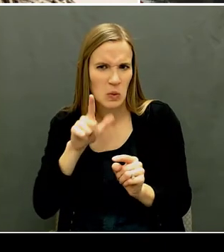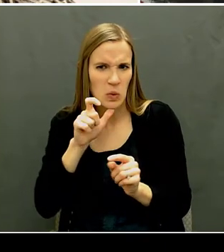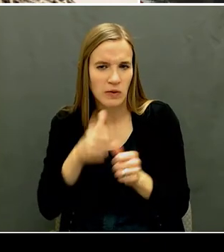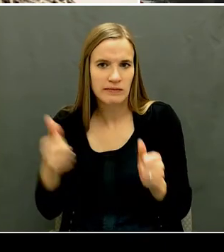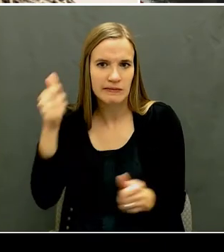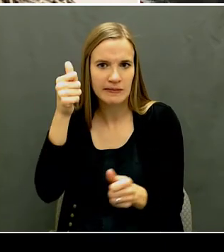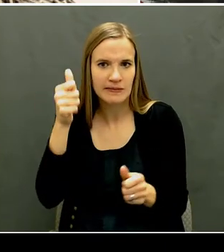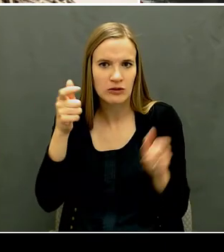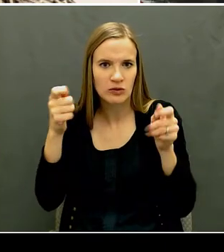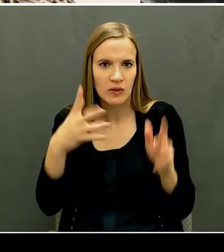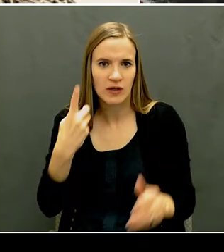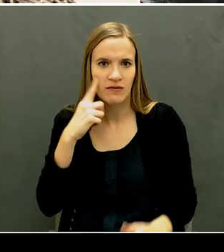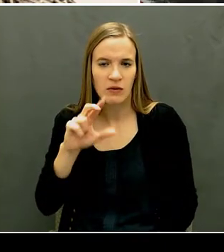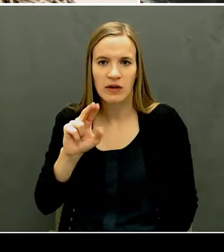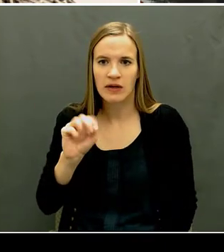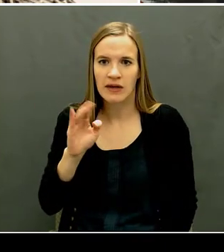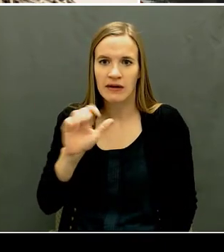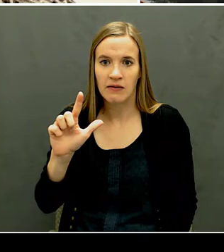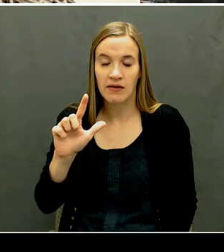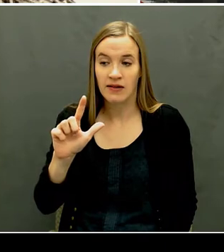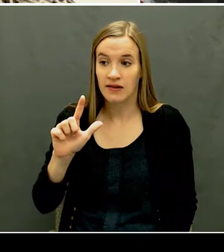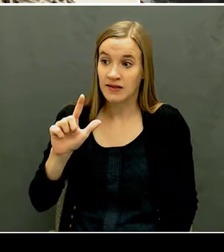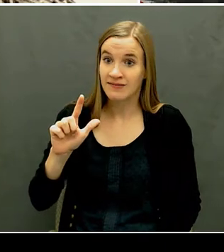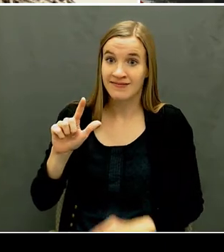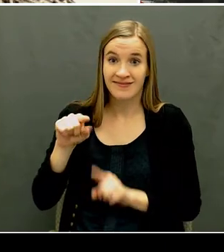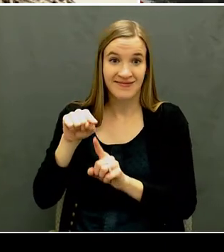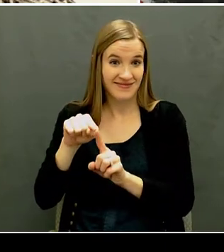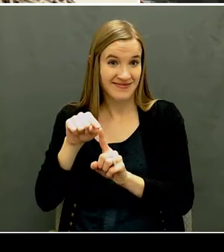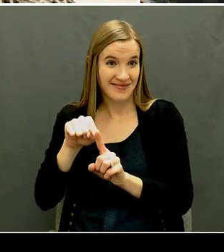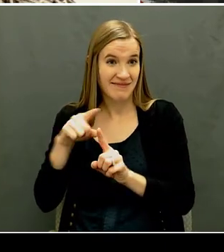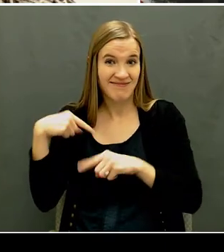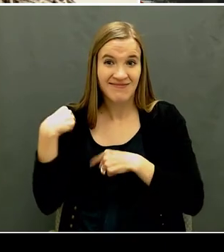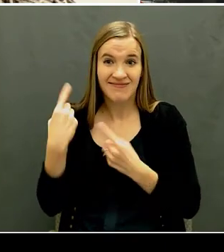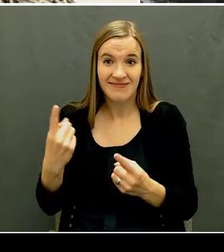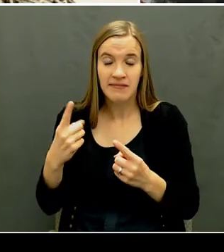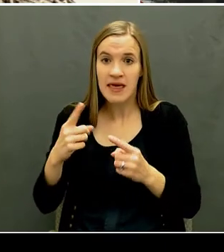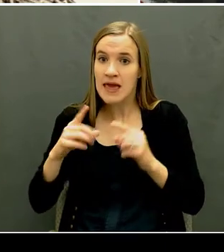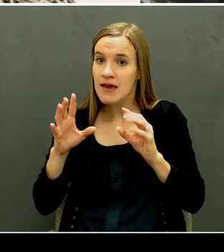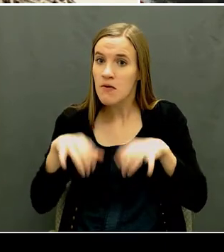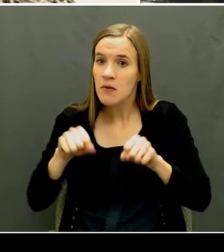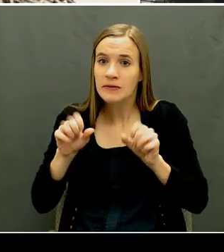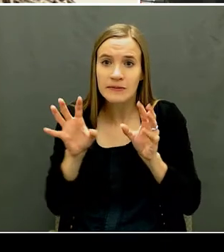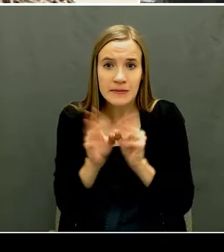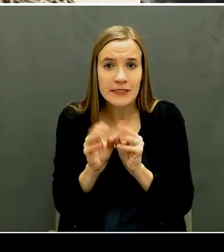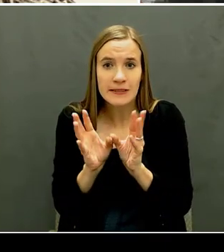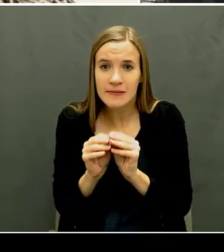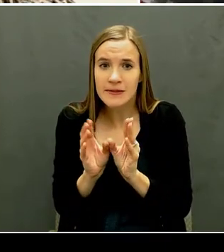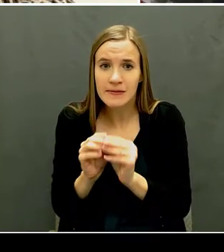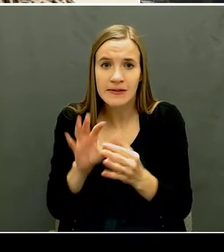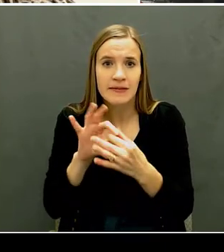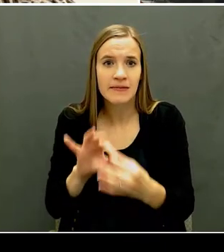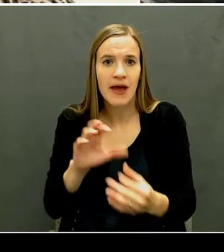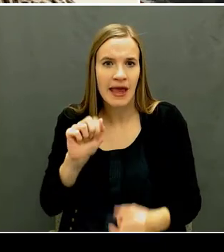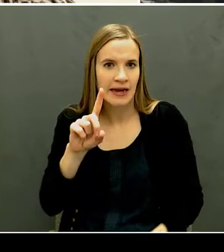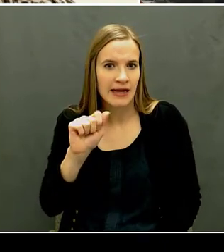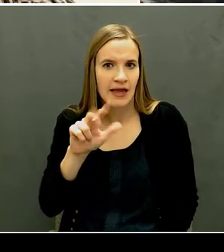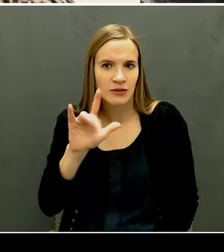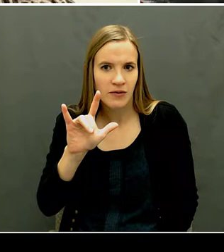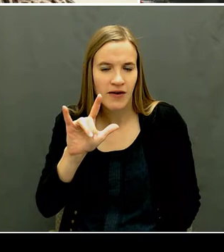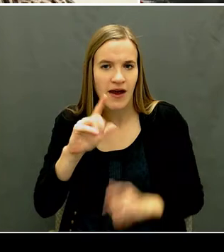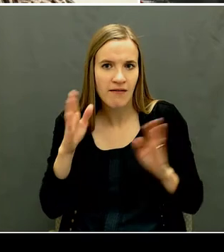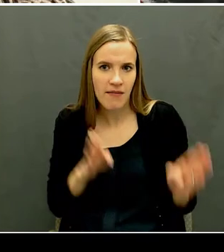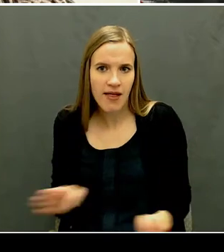Just Hey, where are we, I know what's going on, do some things together. And gradually, slowly,